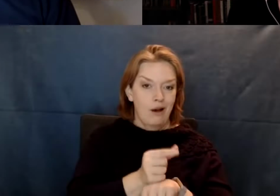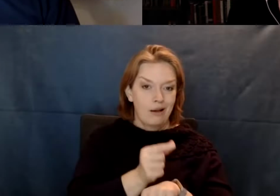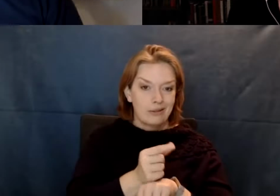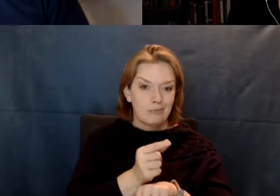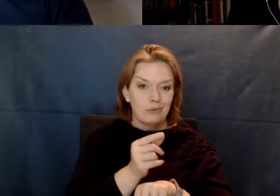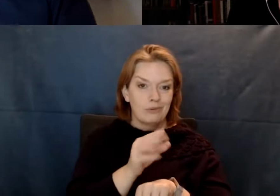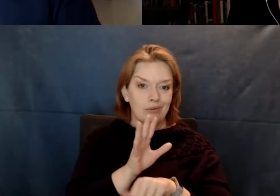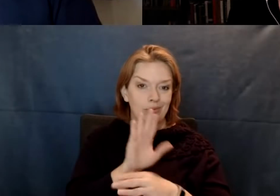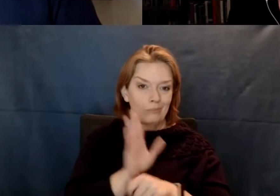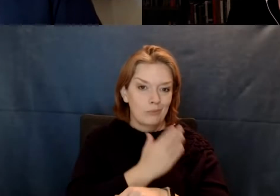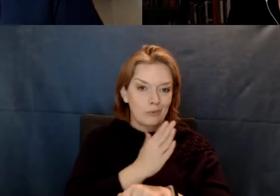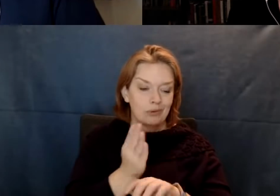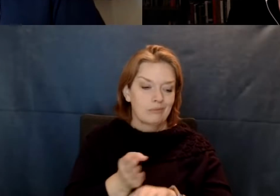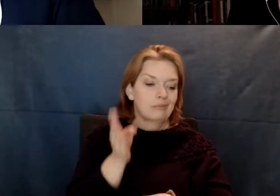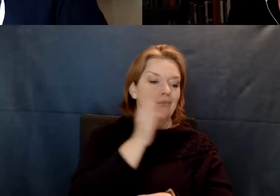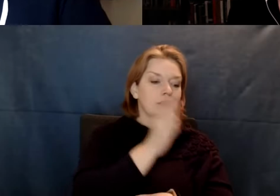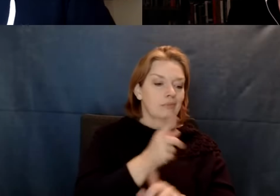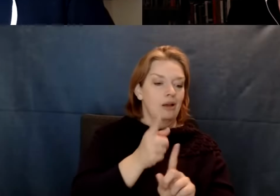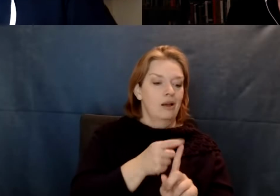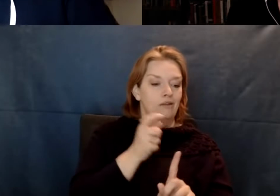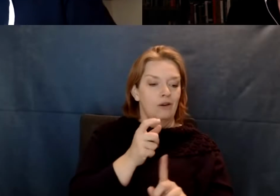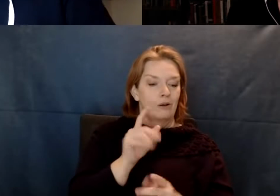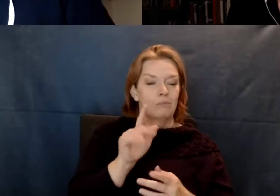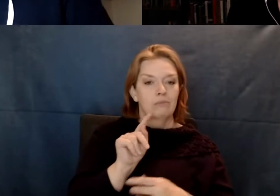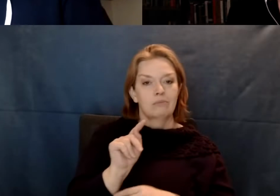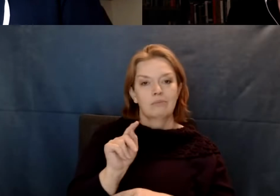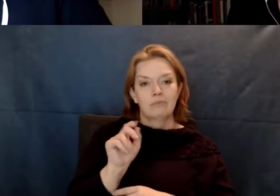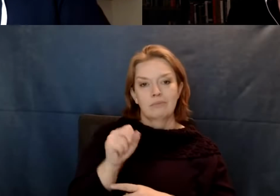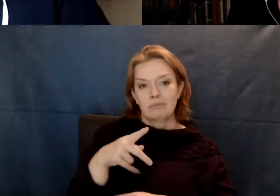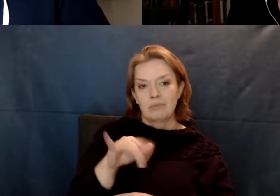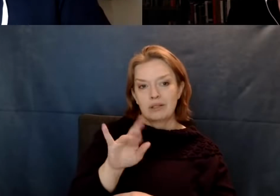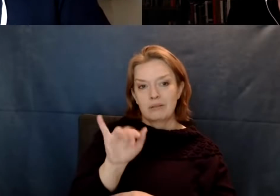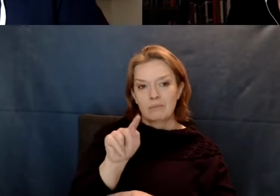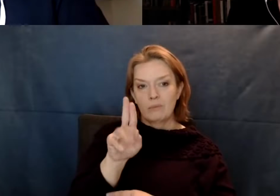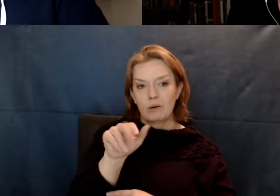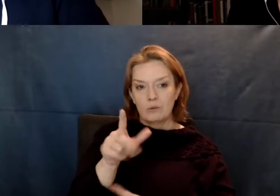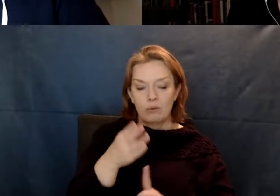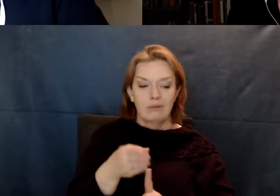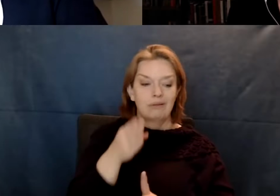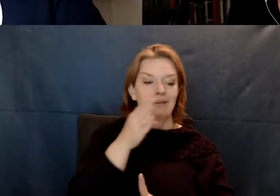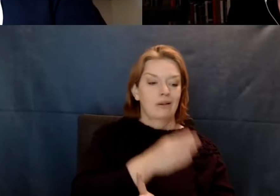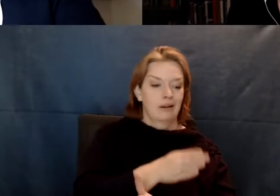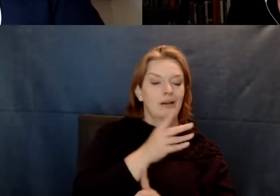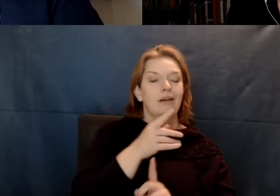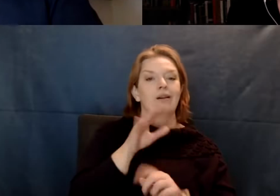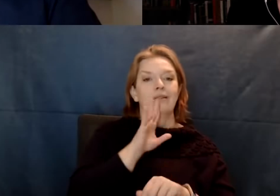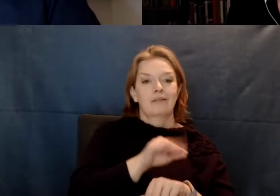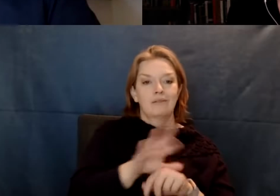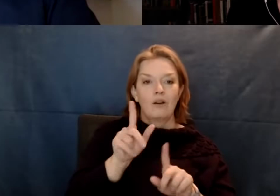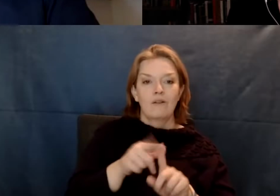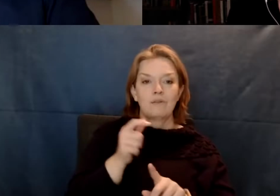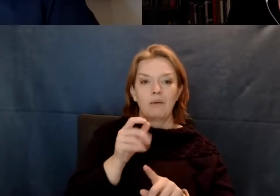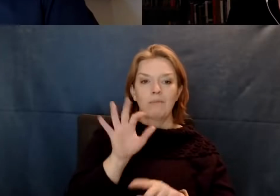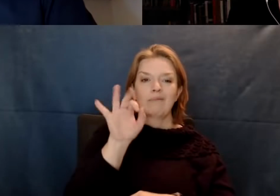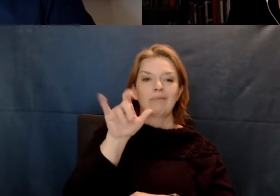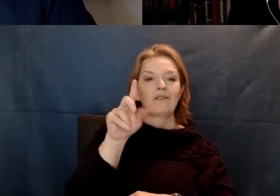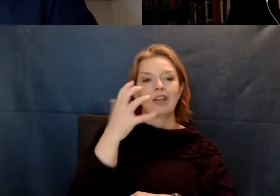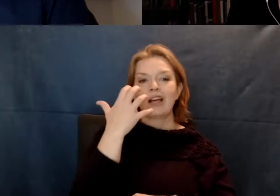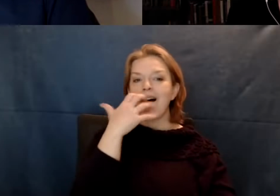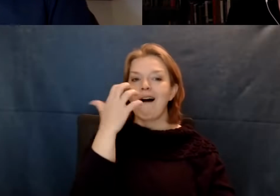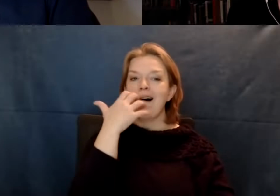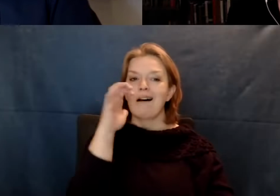by the field holler, which is informed by the slave song, and in the delta you get all